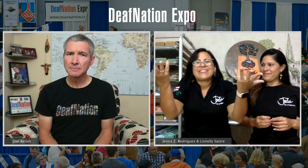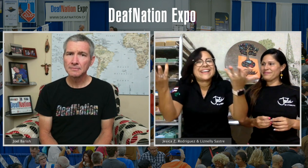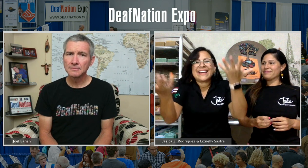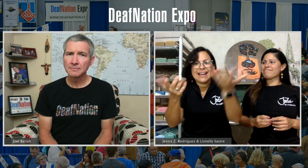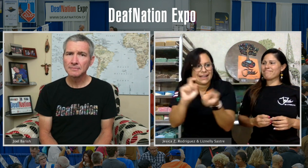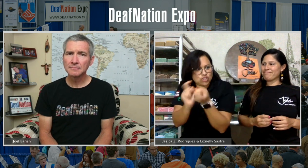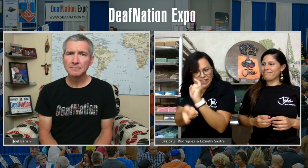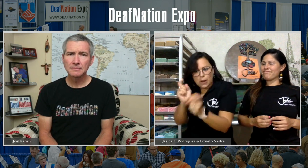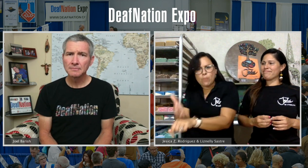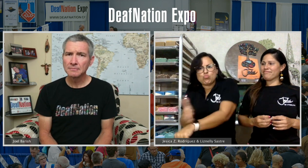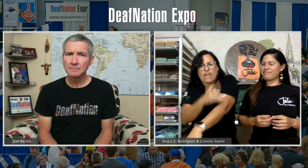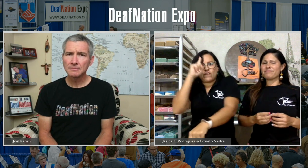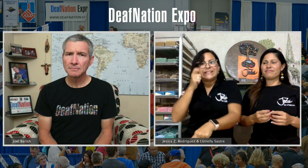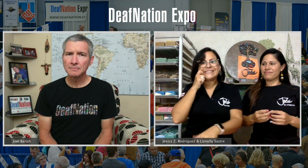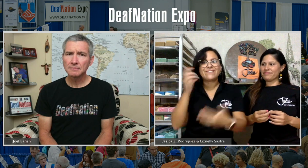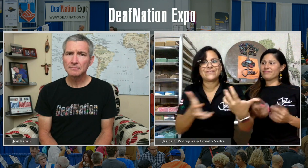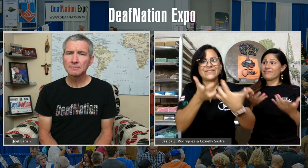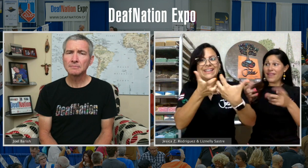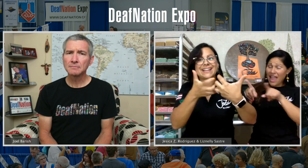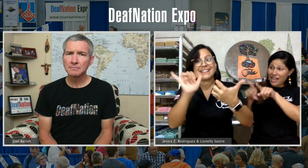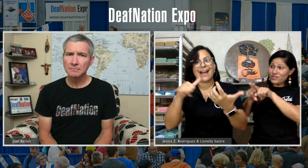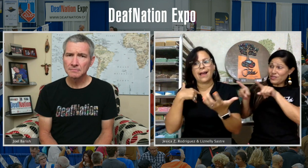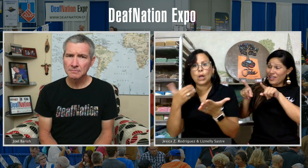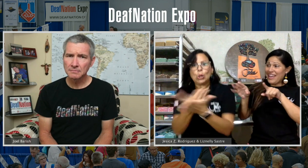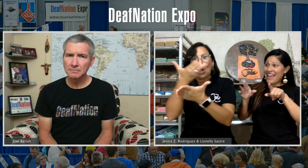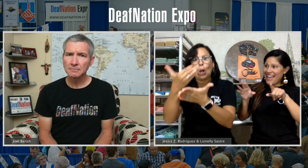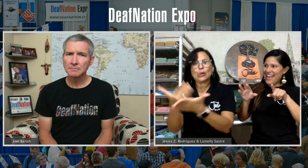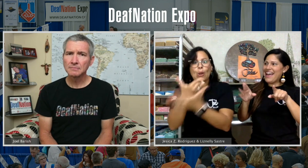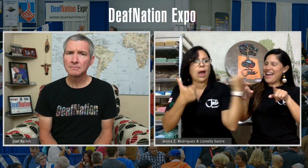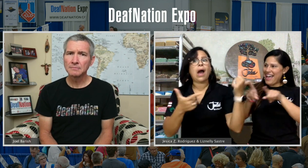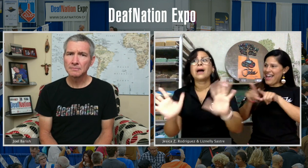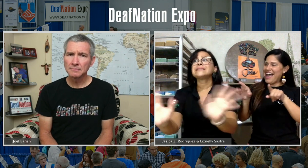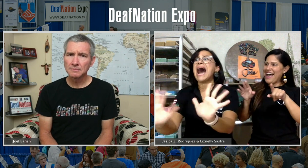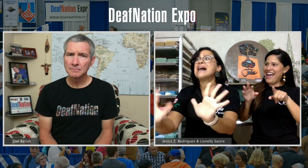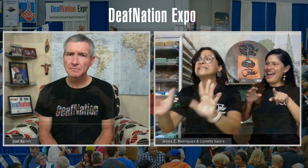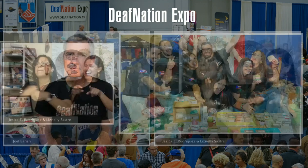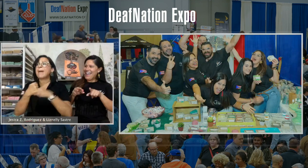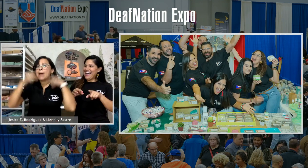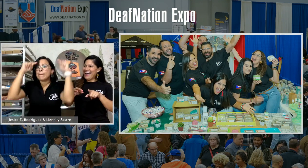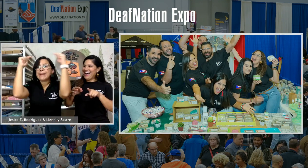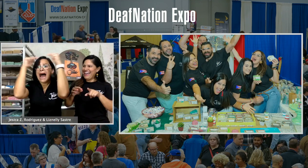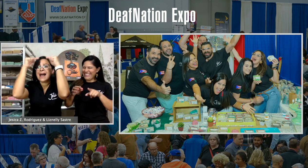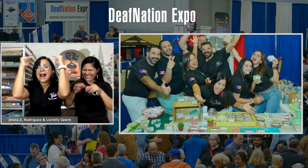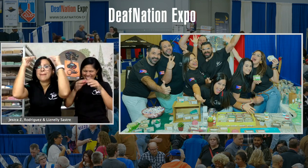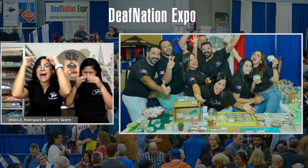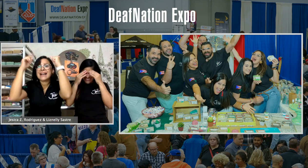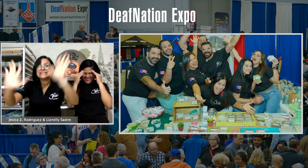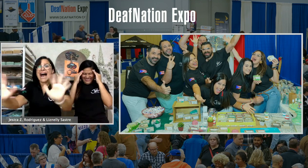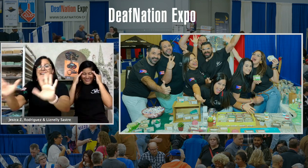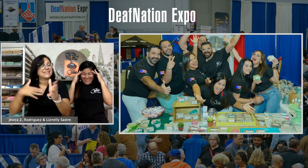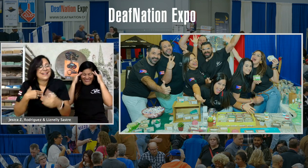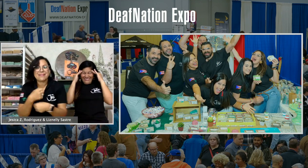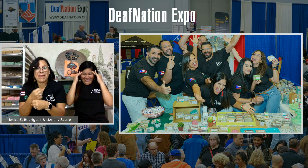I improve products that are a good fit for skin. I make new, new, new things! She tells me it’s giving her a headache!